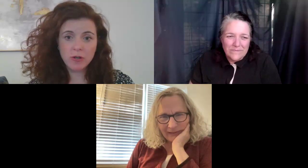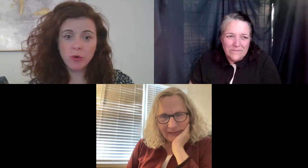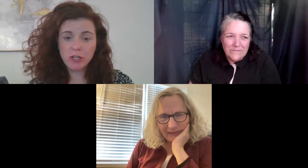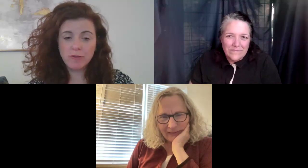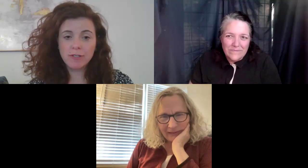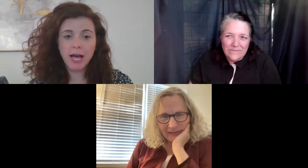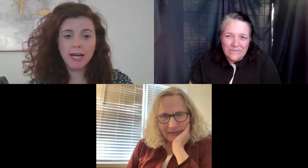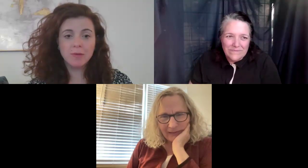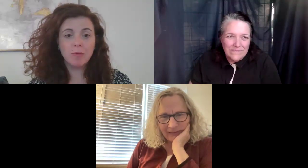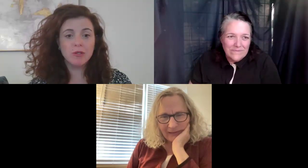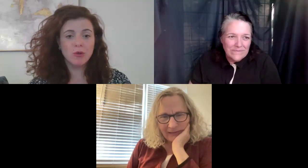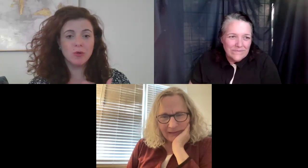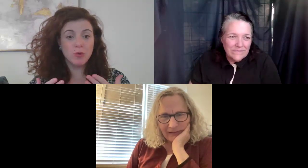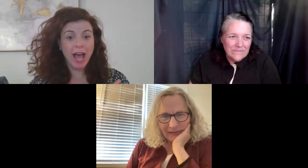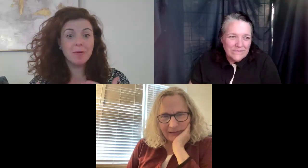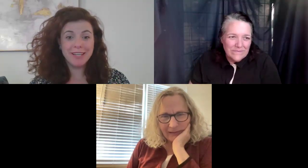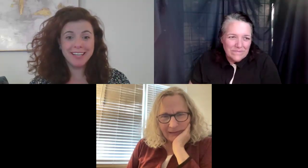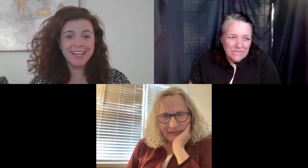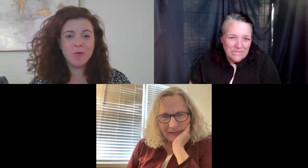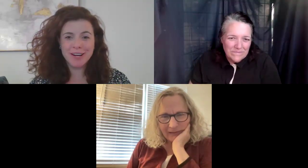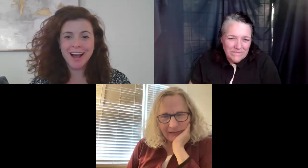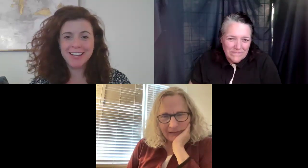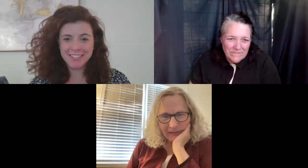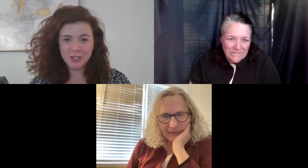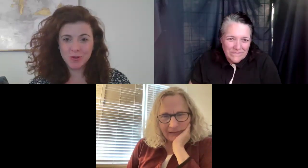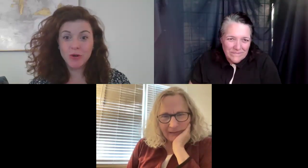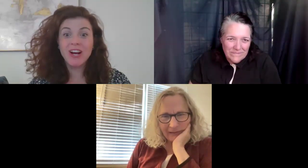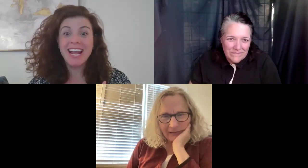or donation for science, but you can be an organ, eye and tissue donor,